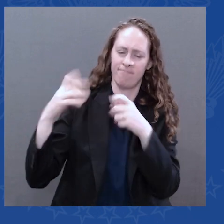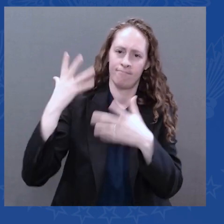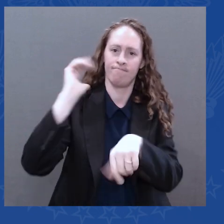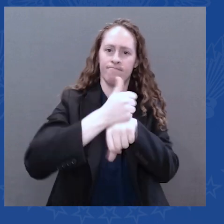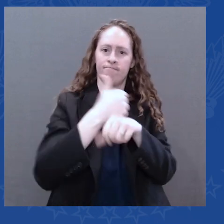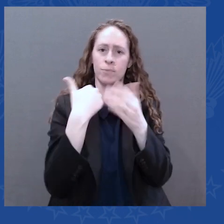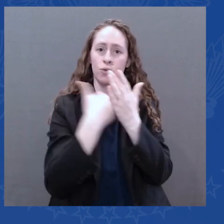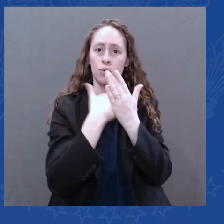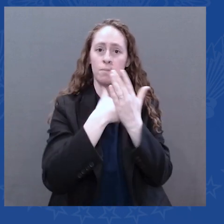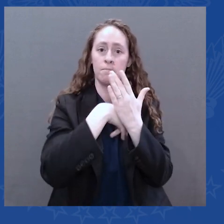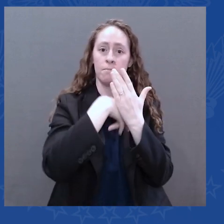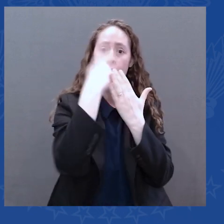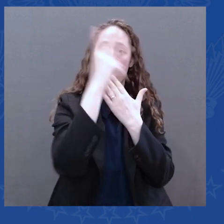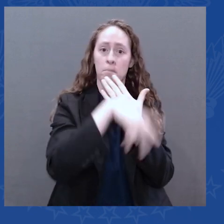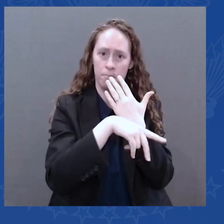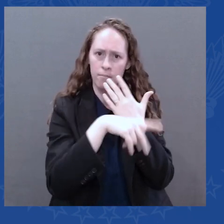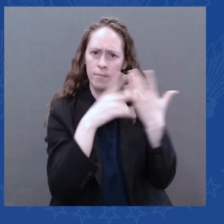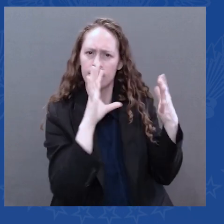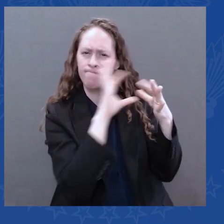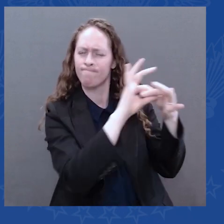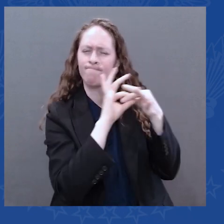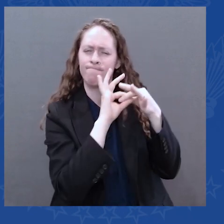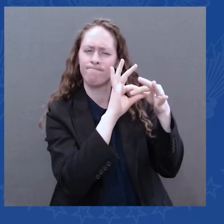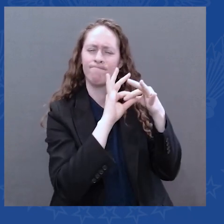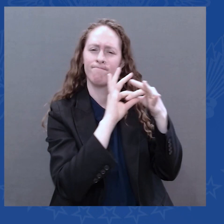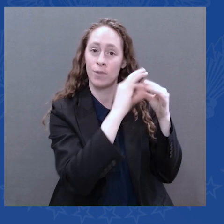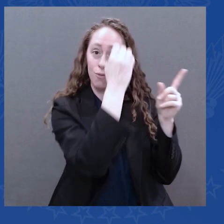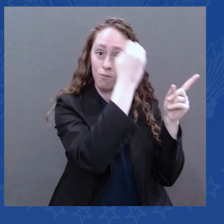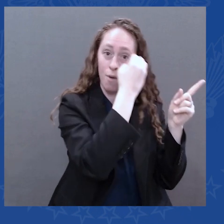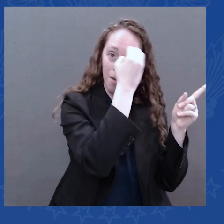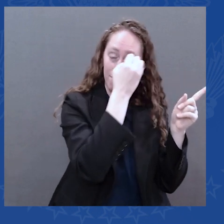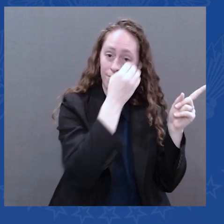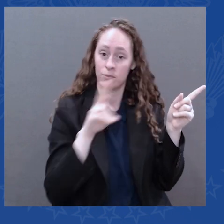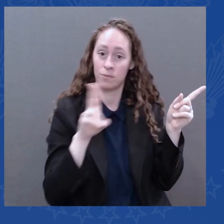First, we're coming together to reduce Europe's dependence on Russian energy.